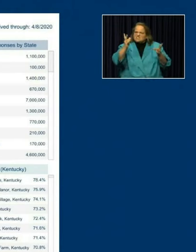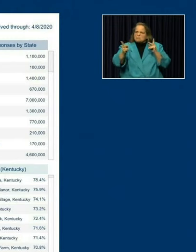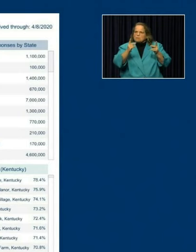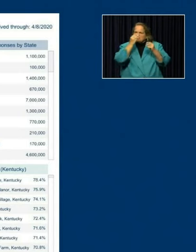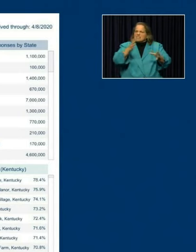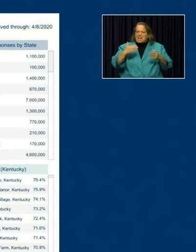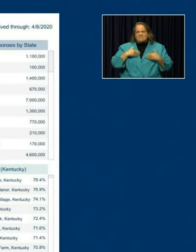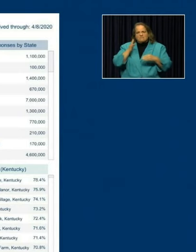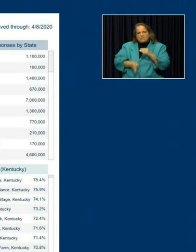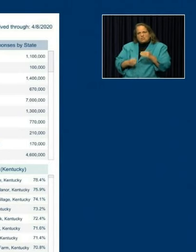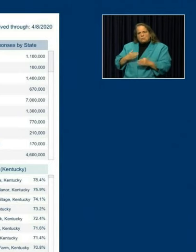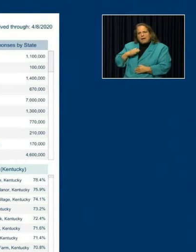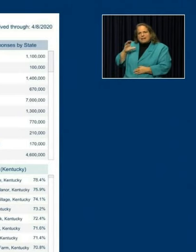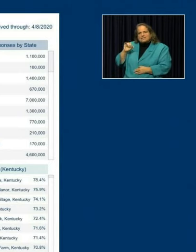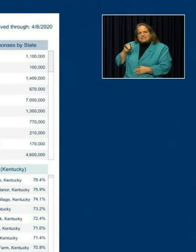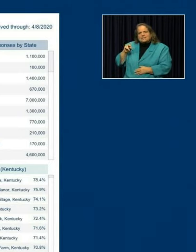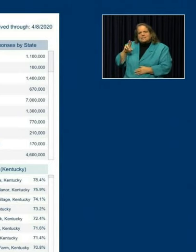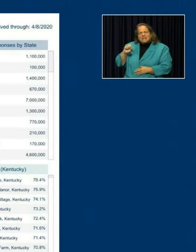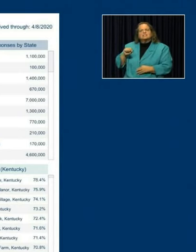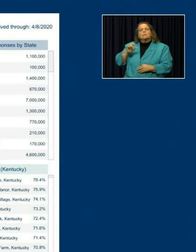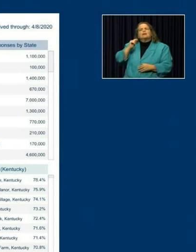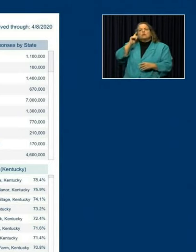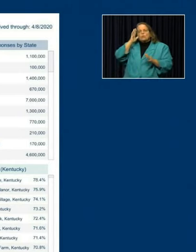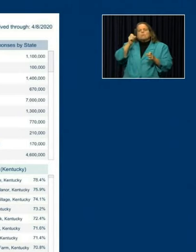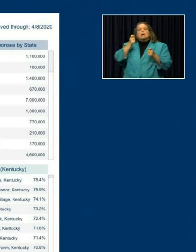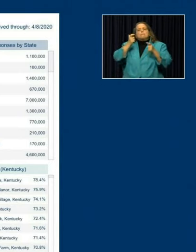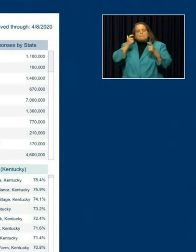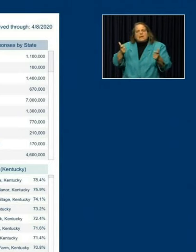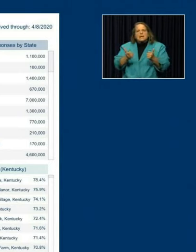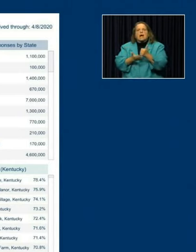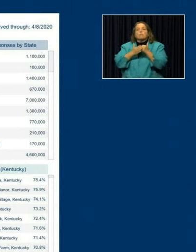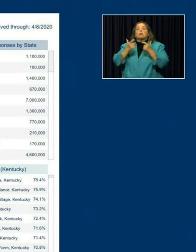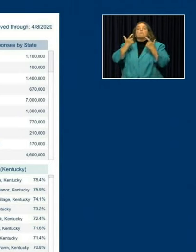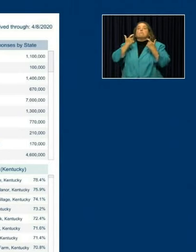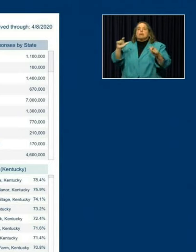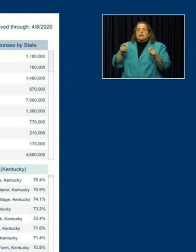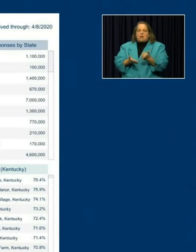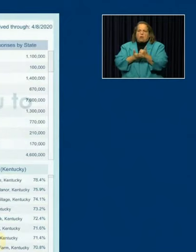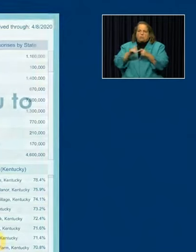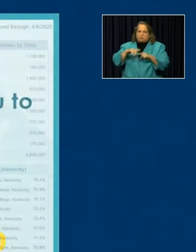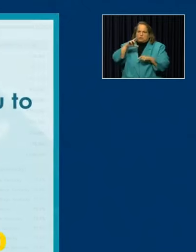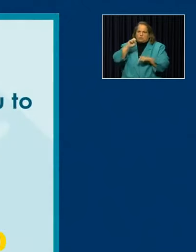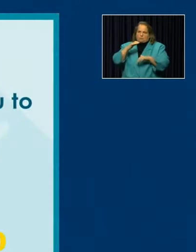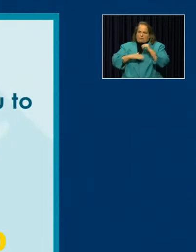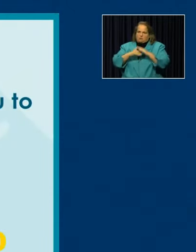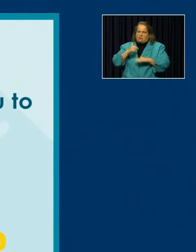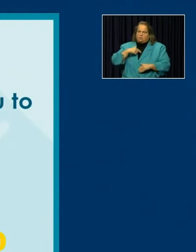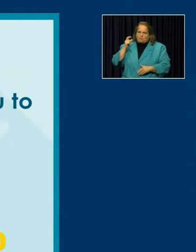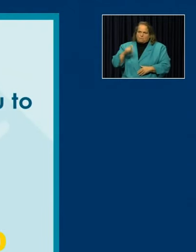EVERY SINGLE DAY. WE TALK ABOUT WHAT WE NEED